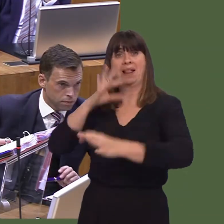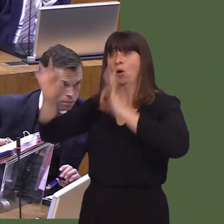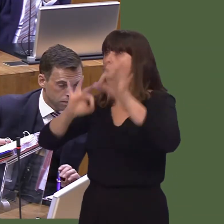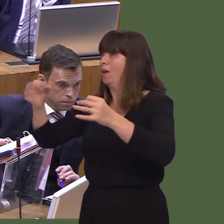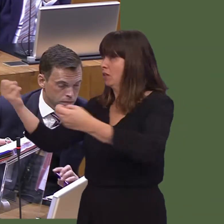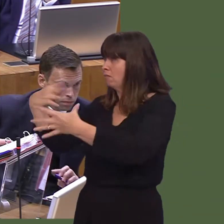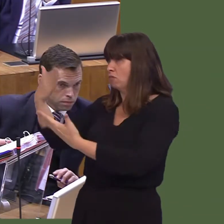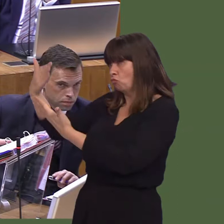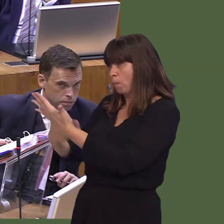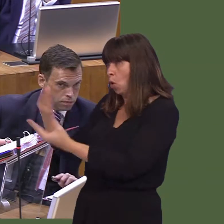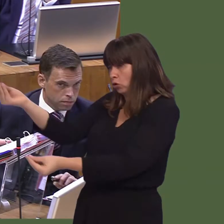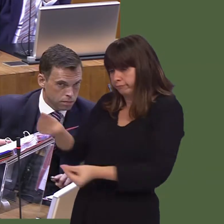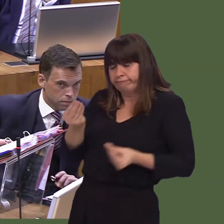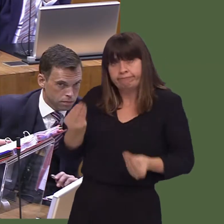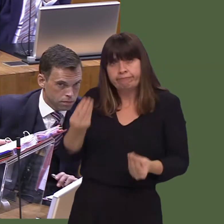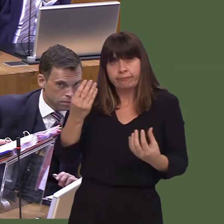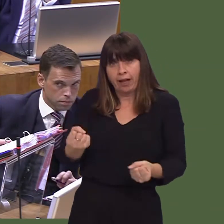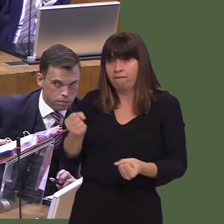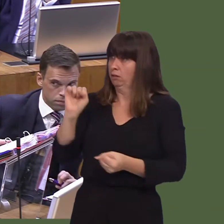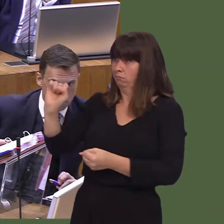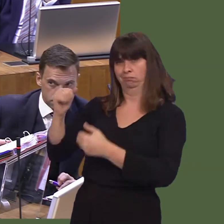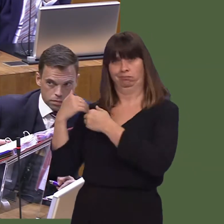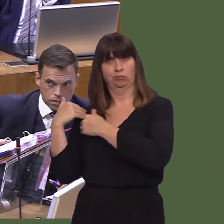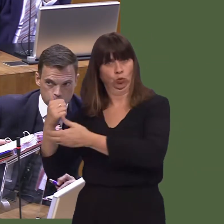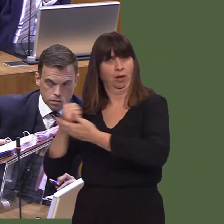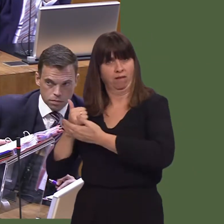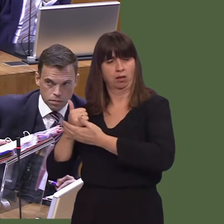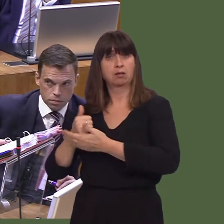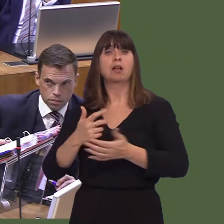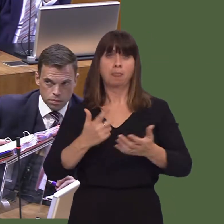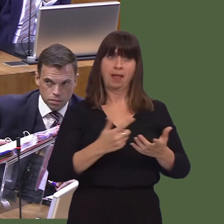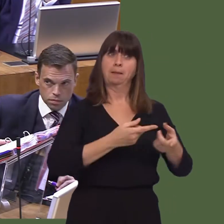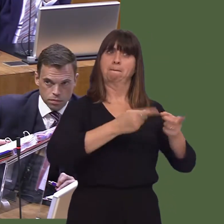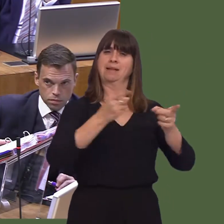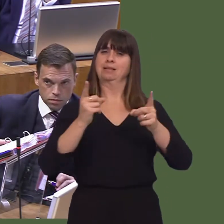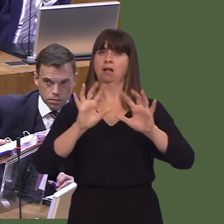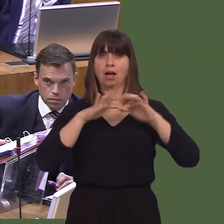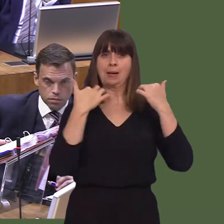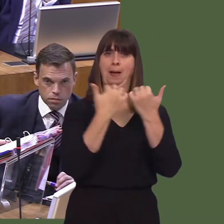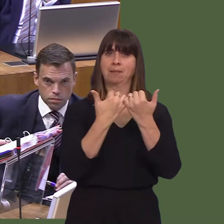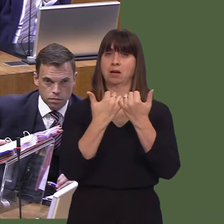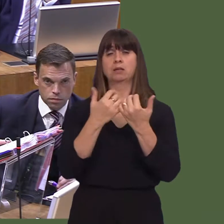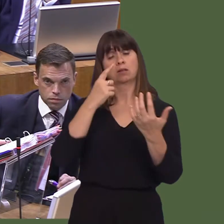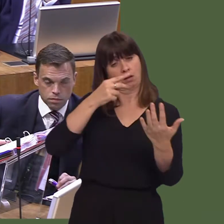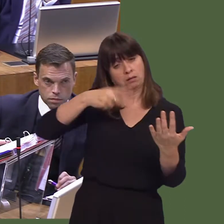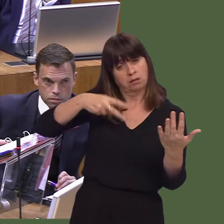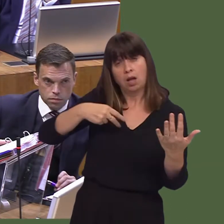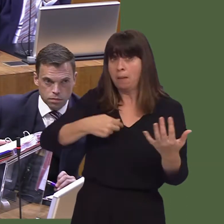officials to prepare advice, and once the relevant Ministers and the Cabinet have the report, I'll be able to answer some of his questions, but I have not yet seen the report.